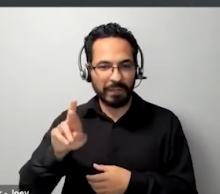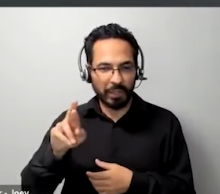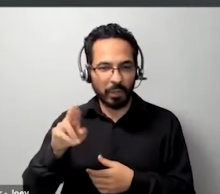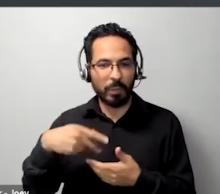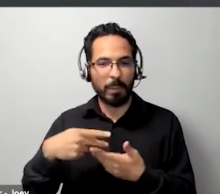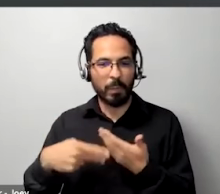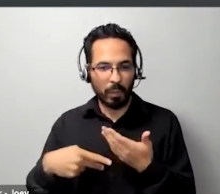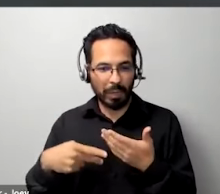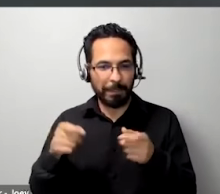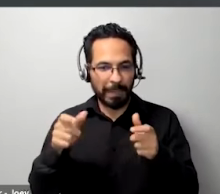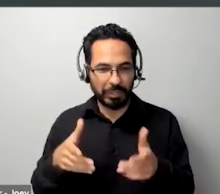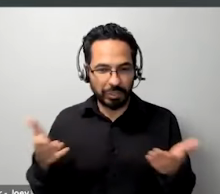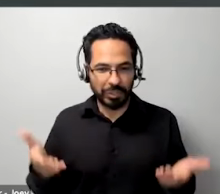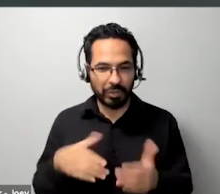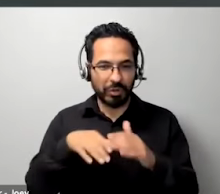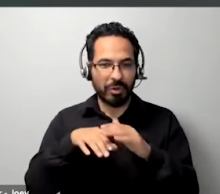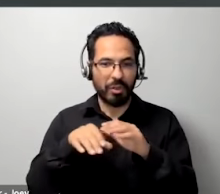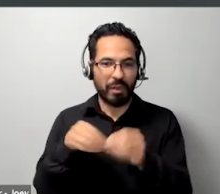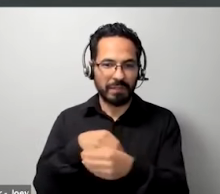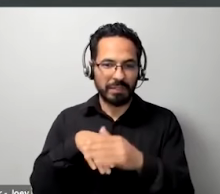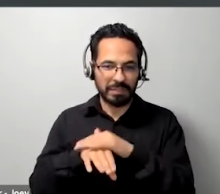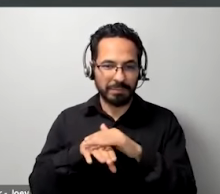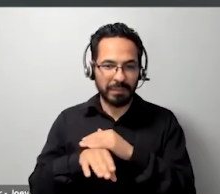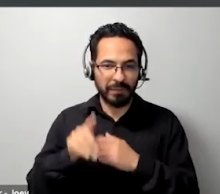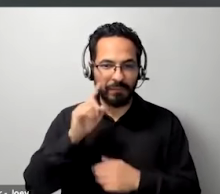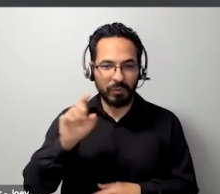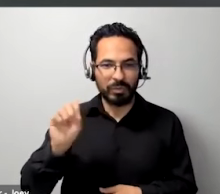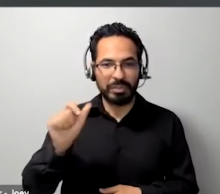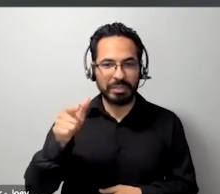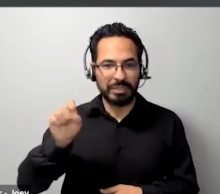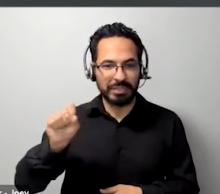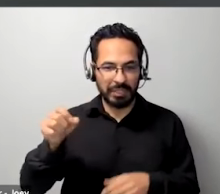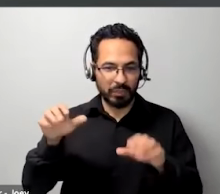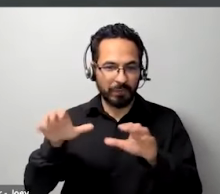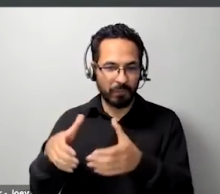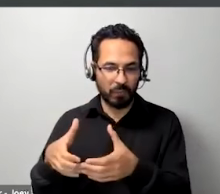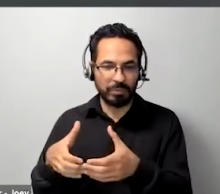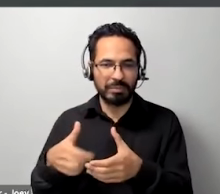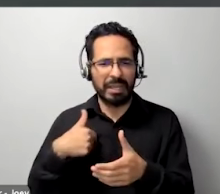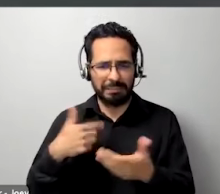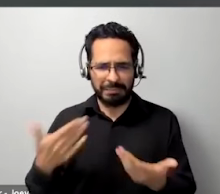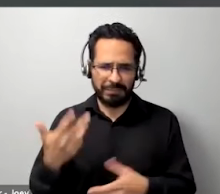in the Office of Accessibility at Salesforce. I've been at Salesforce for three years now.